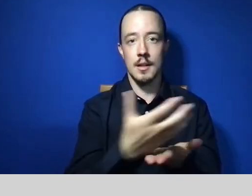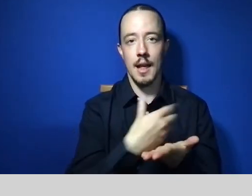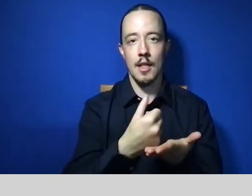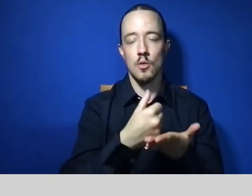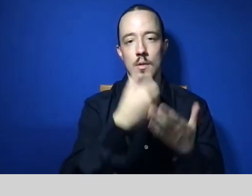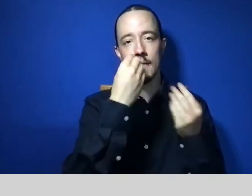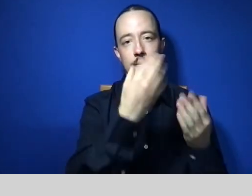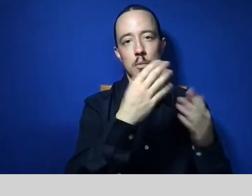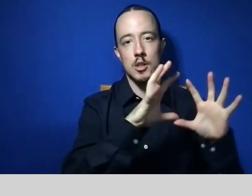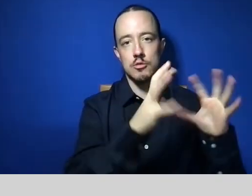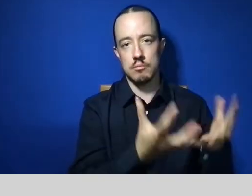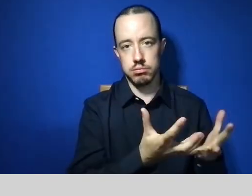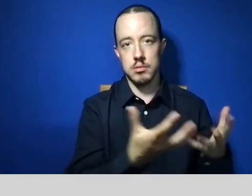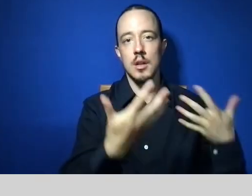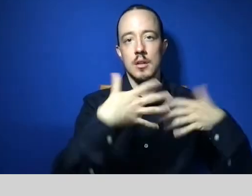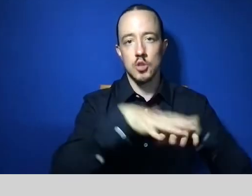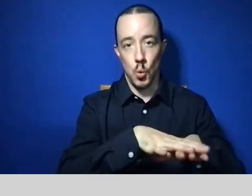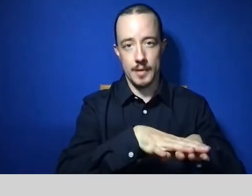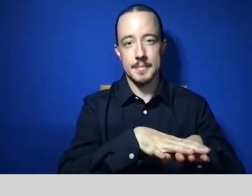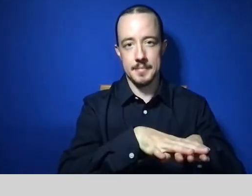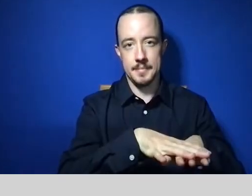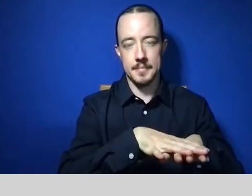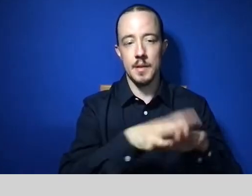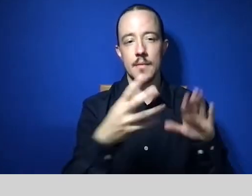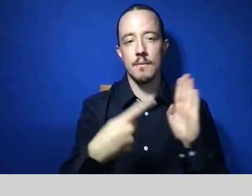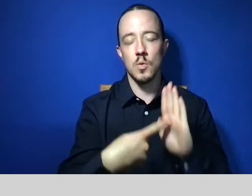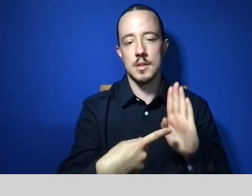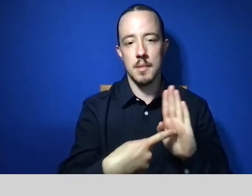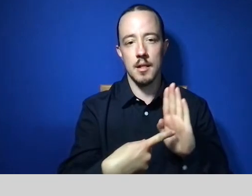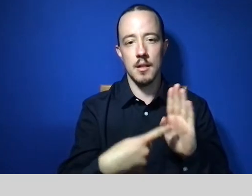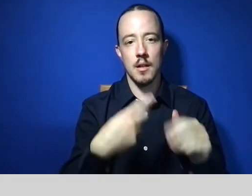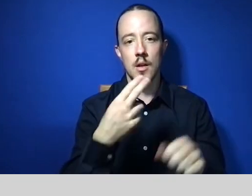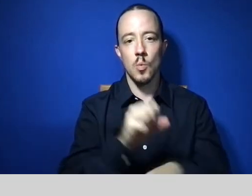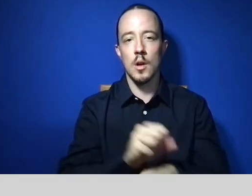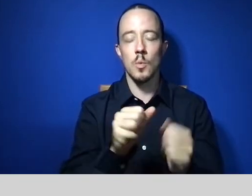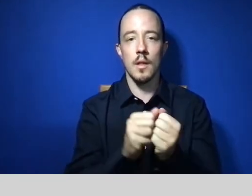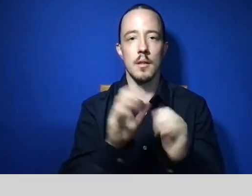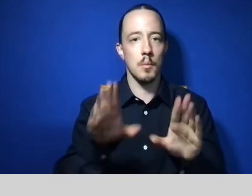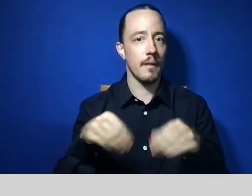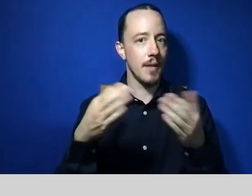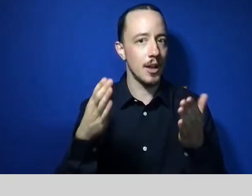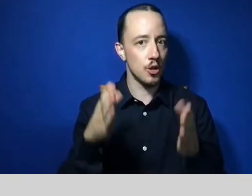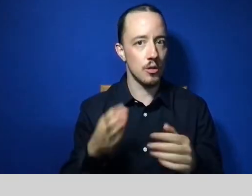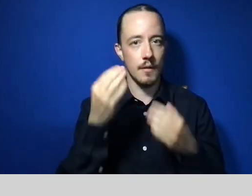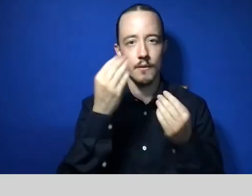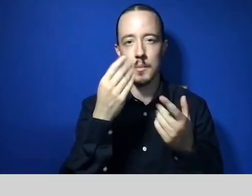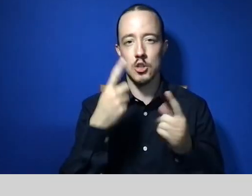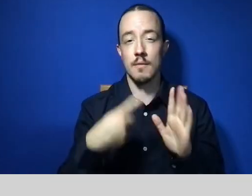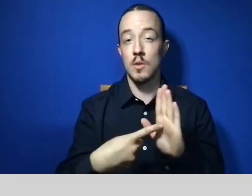which is gathering and joining our data, for this particular example, I'll work with provider information,